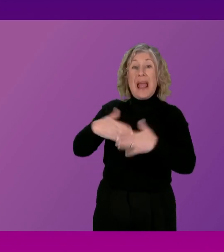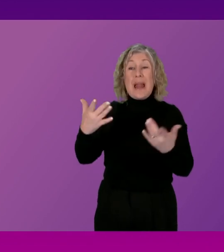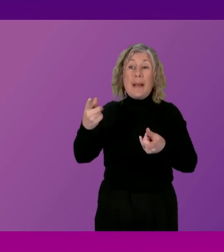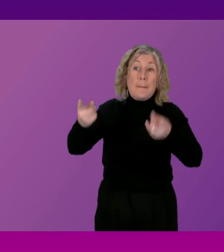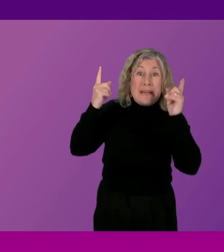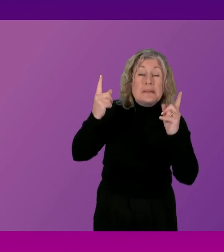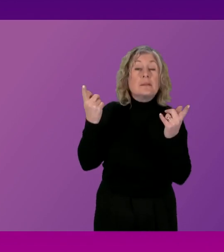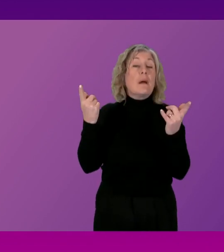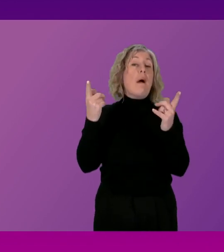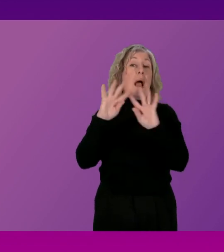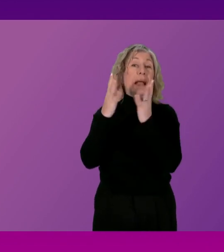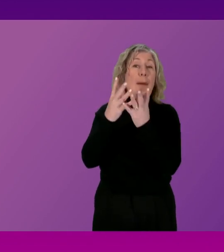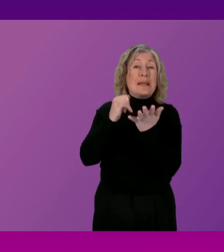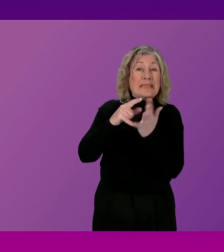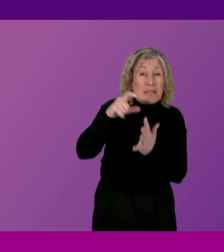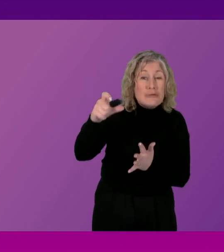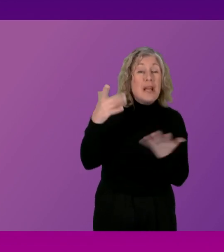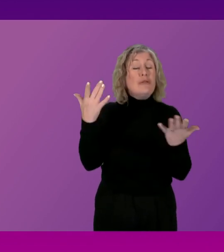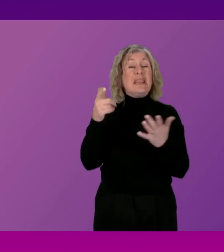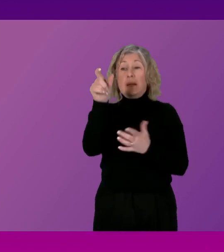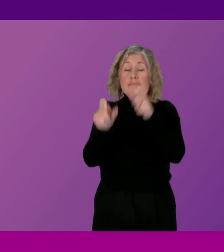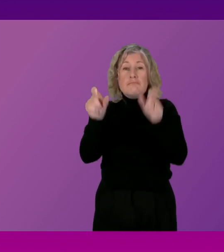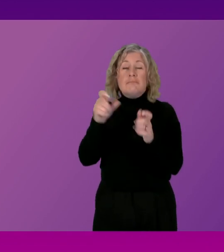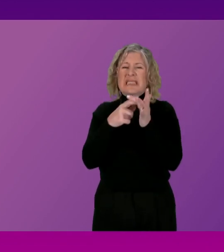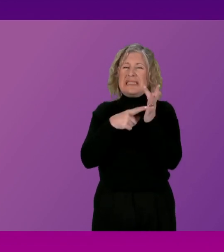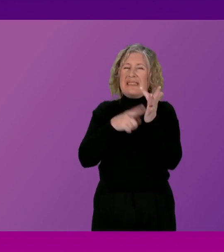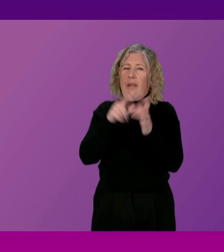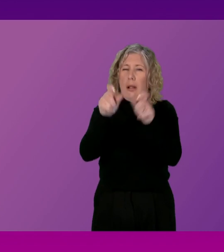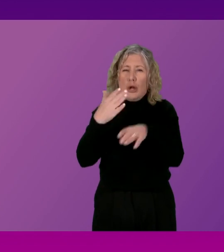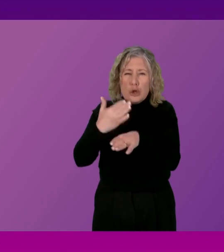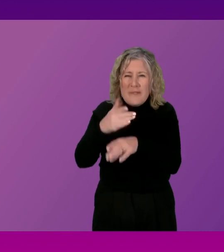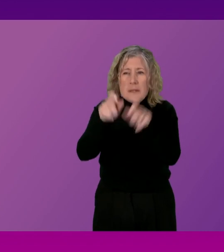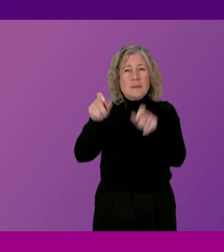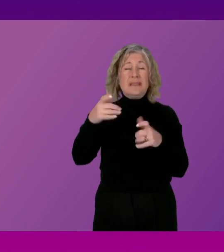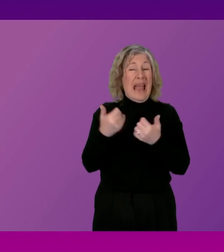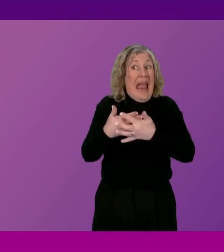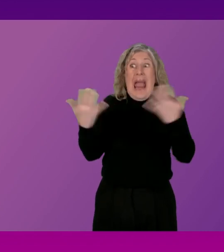cabinet secretaries that any information that was relevant or potentially relevant to the